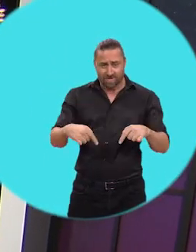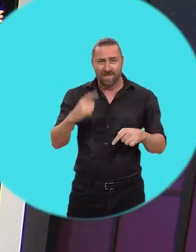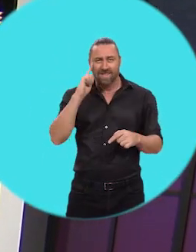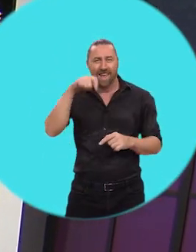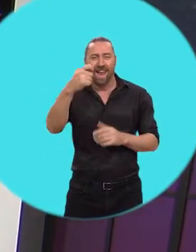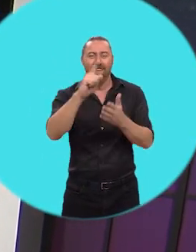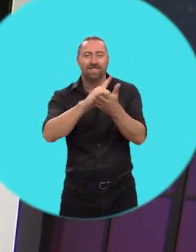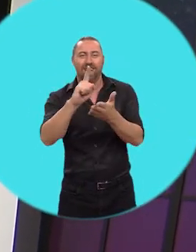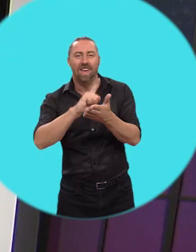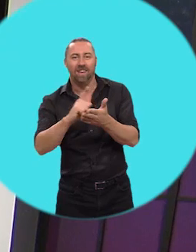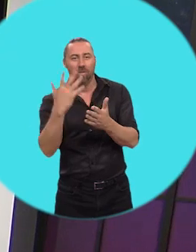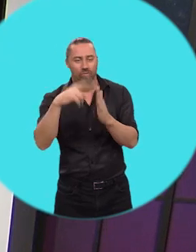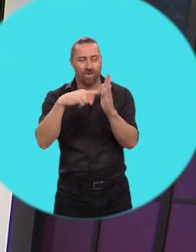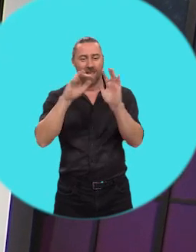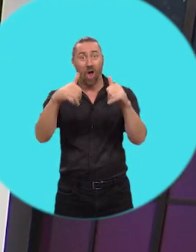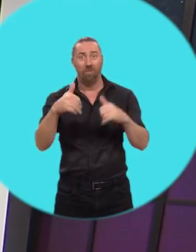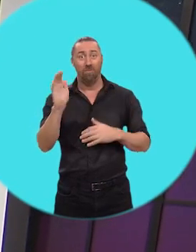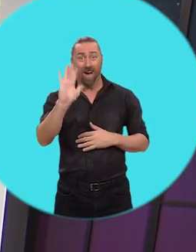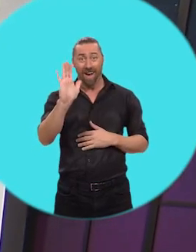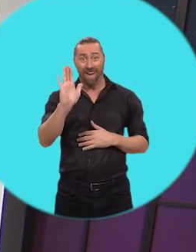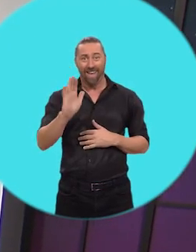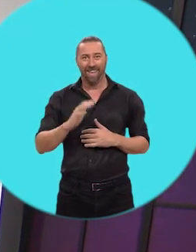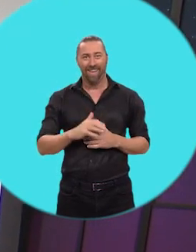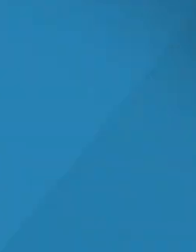We'll see you next time, for more "reading@home." [Both] Bye.